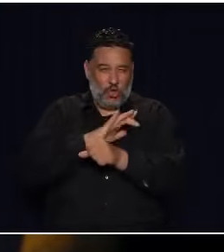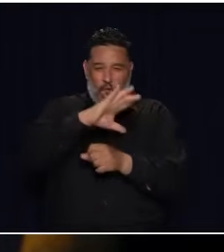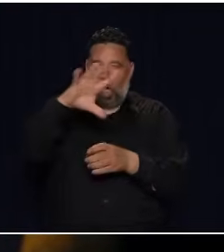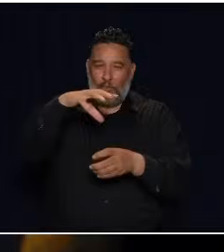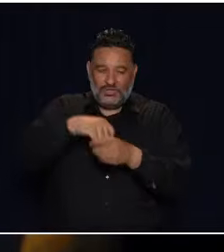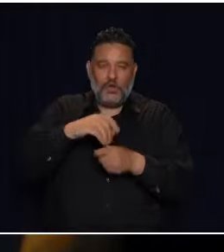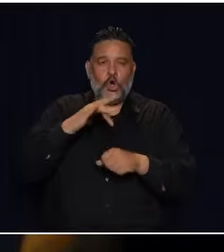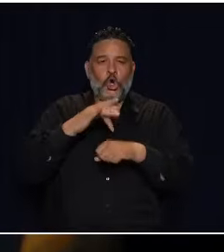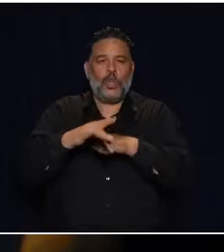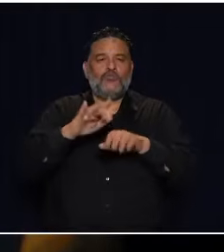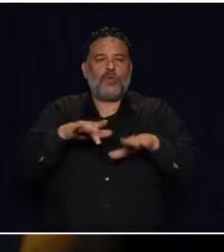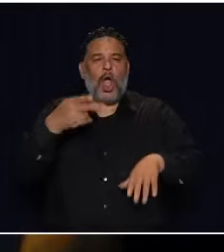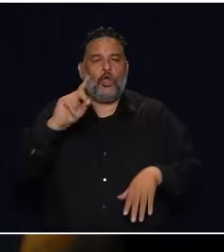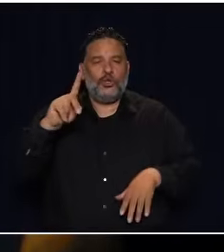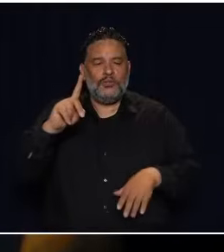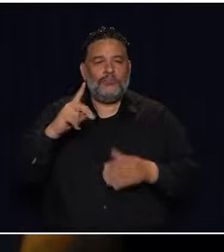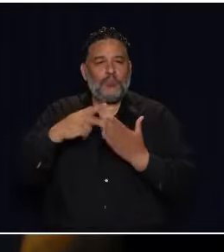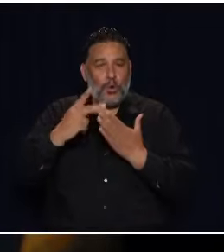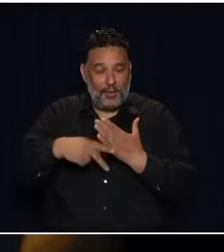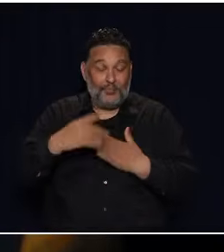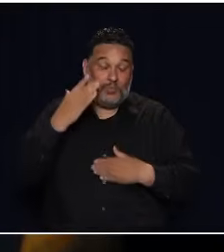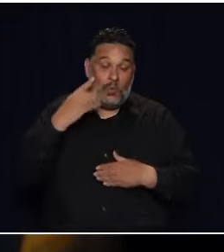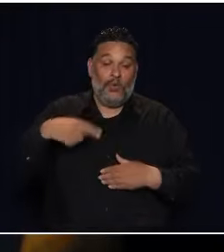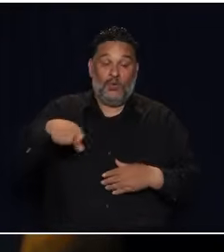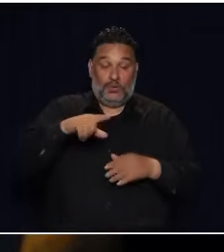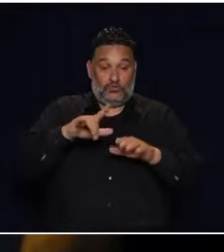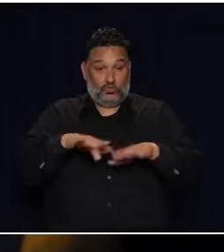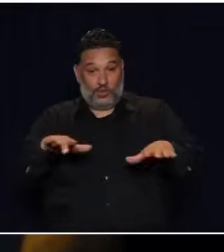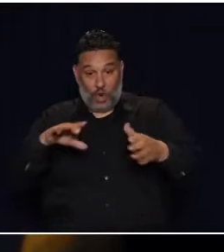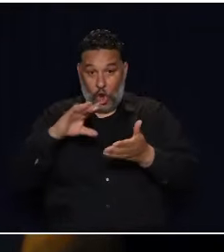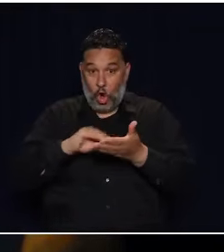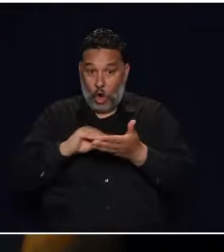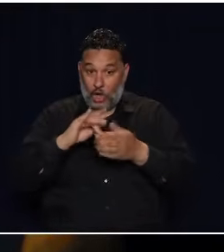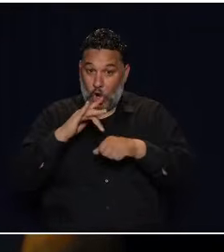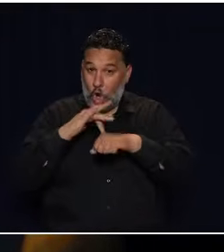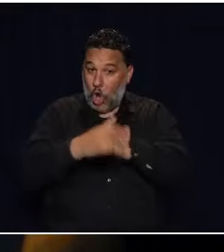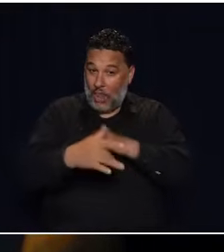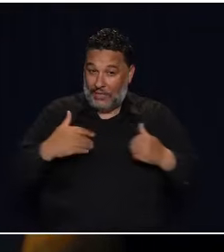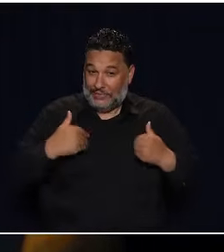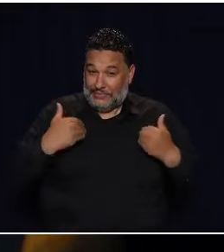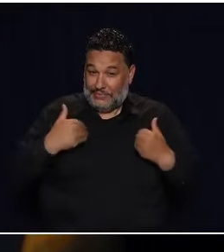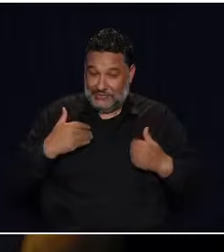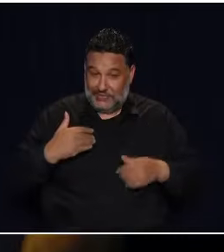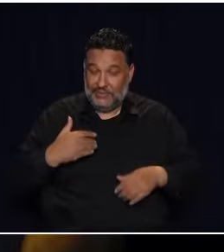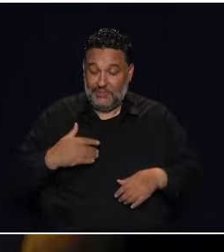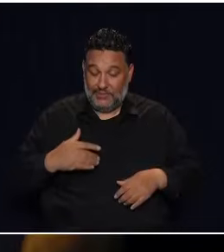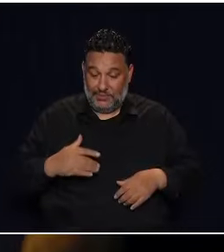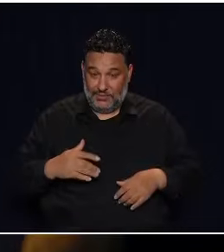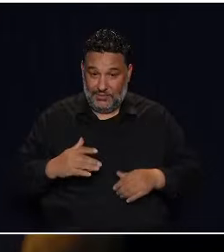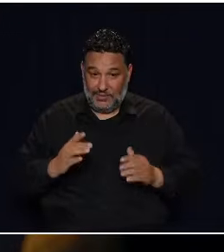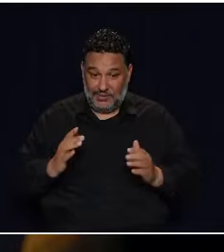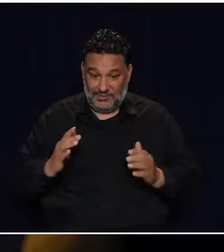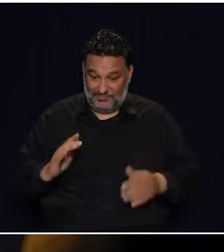WHAT WOULD YOU DO TO CHANGE THAT? I WOULD LIKE ARIZONA TO HAVE